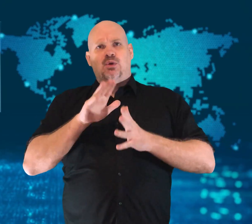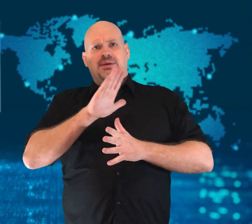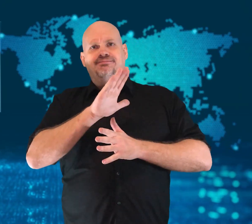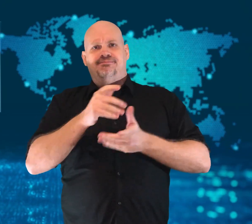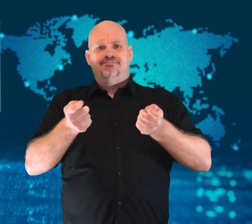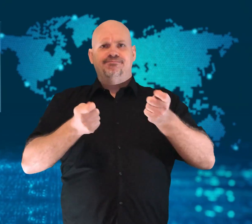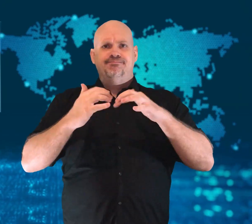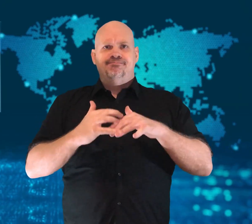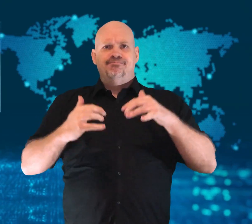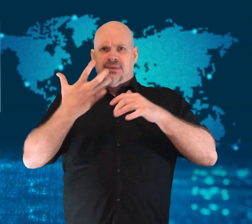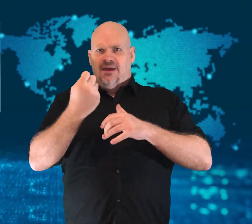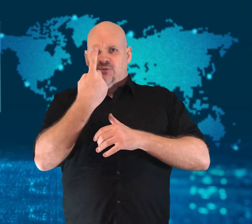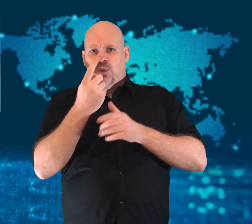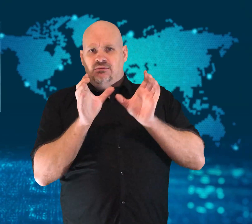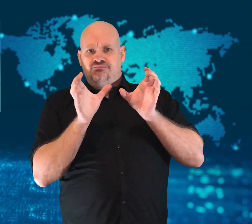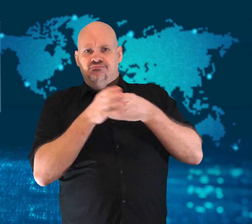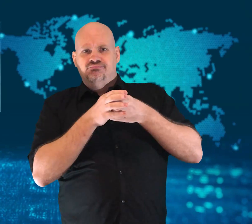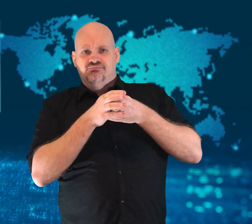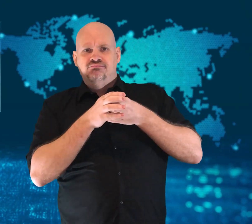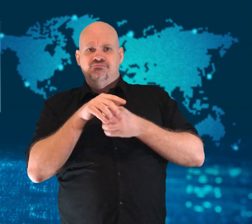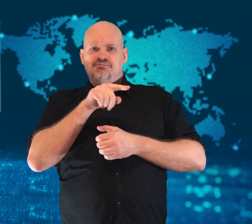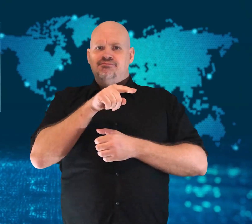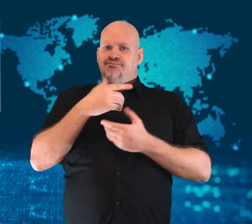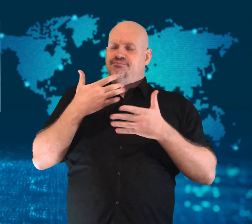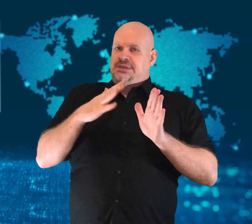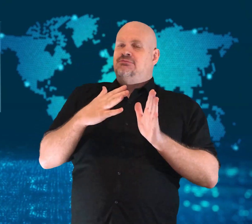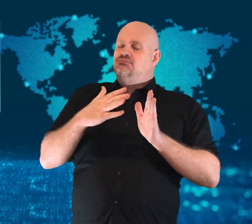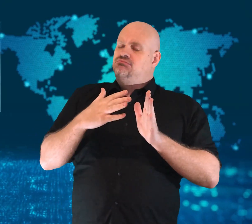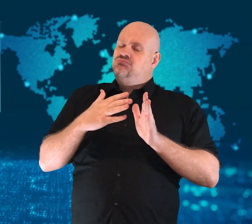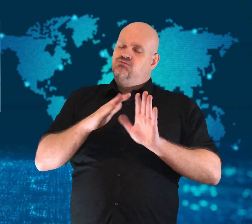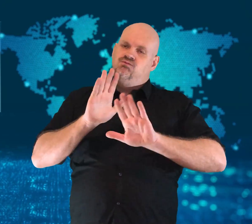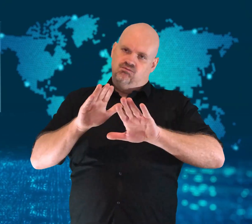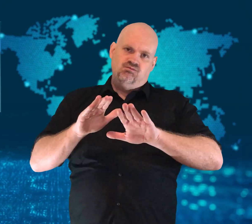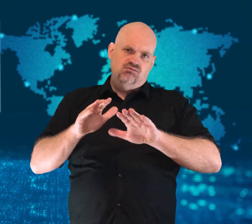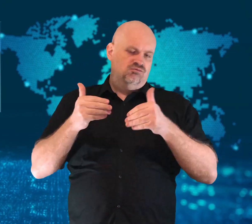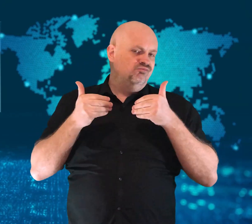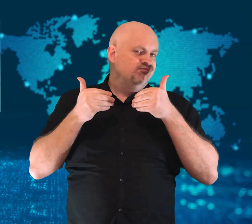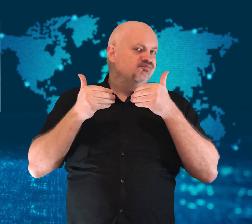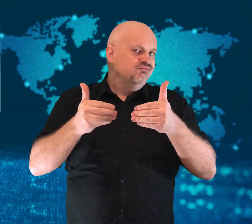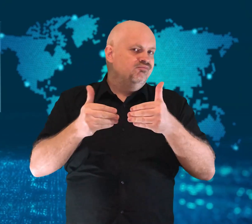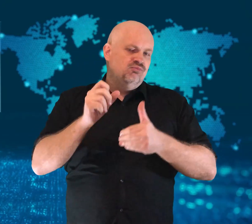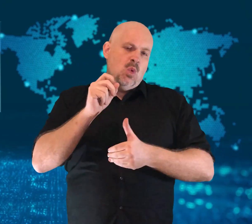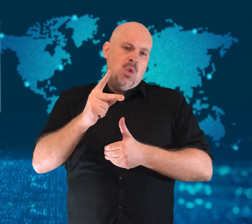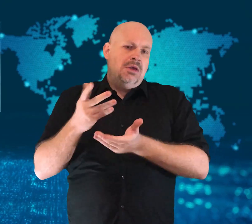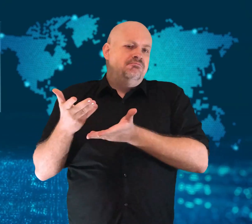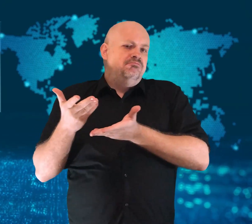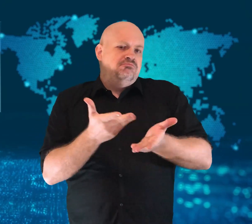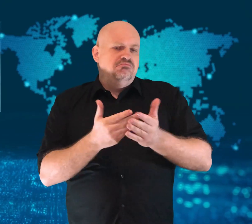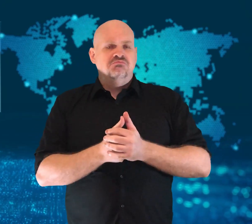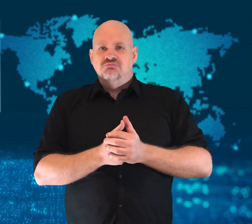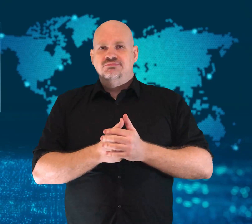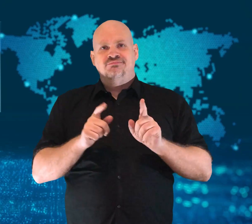A US government agency allowed the surgery under a